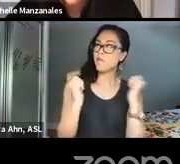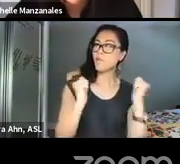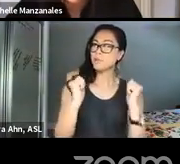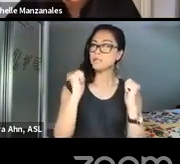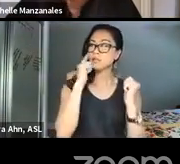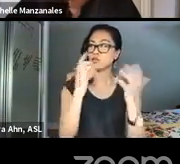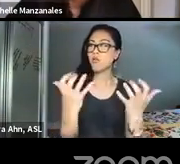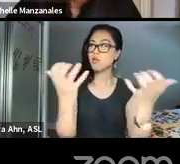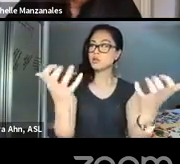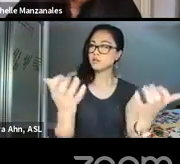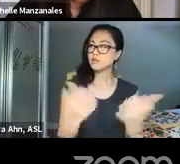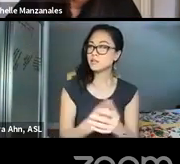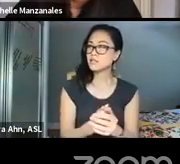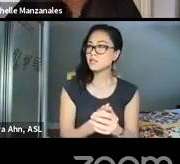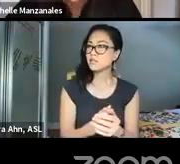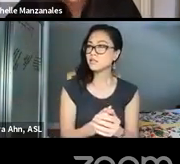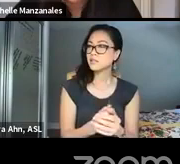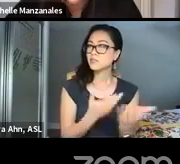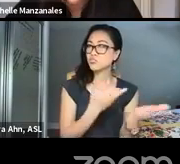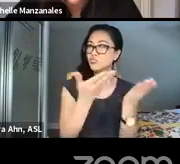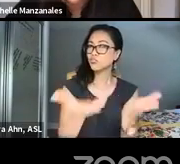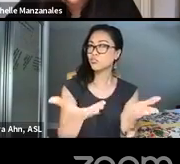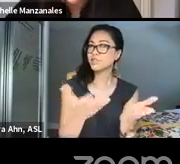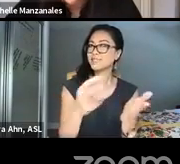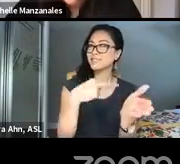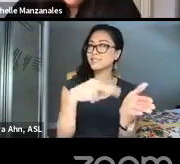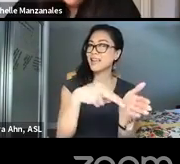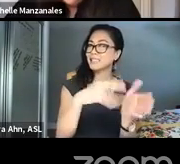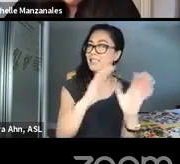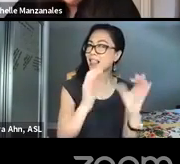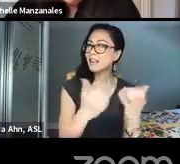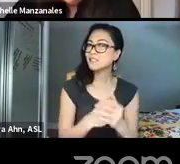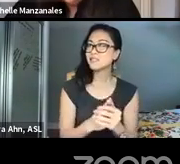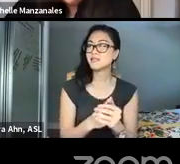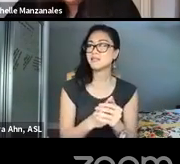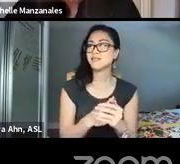to the people of color, to the people who love dance, to anybody who comes to our doors,